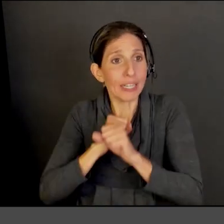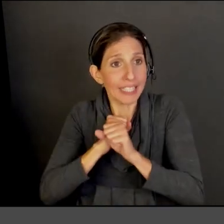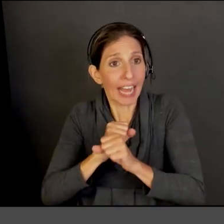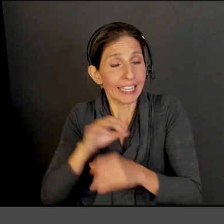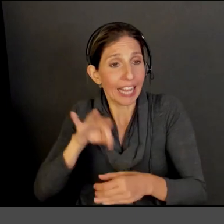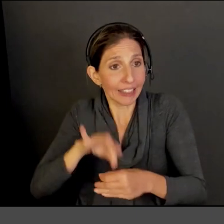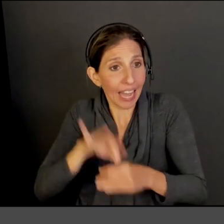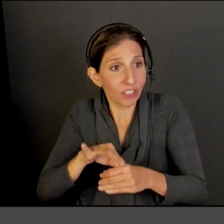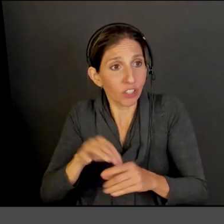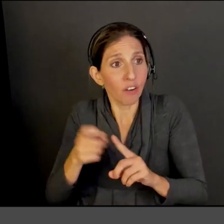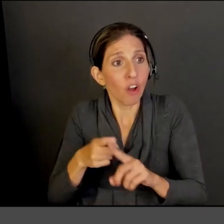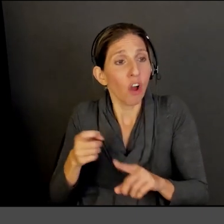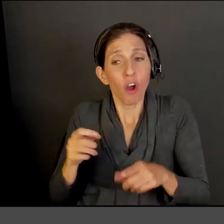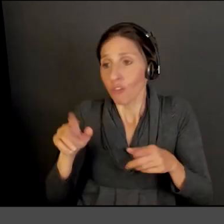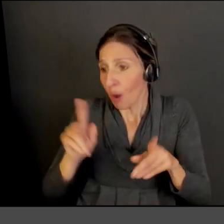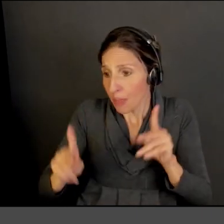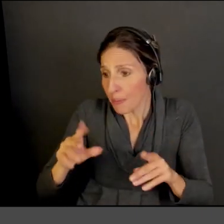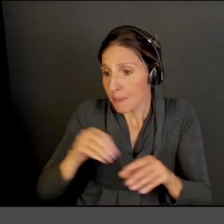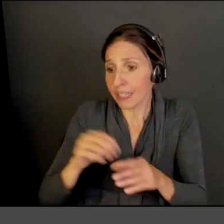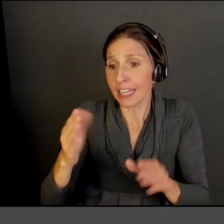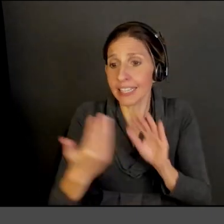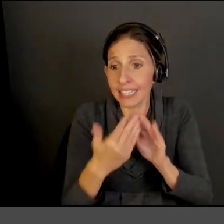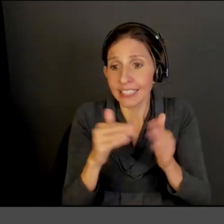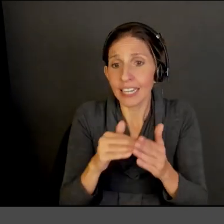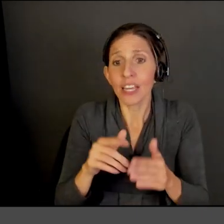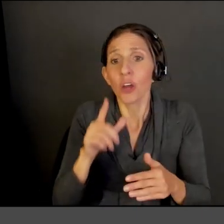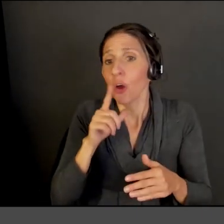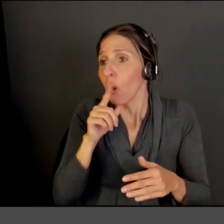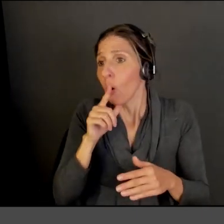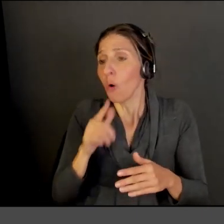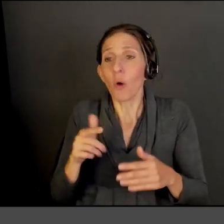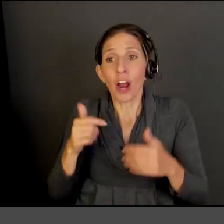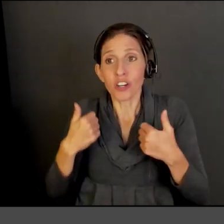HARD WORKING DEMOCRACY FROM, YOU KNOW, FROM GOOD, HONEST, HARDWORKING FOLK.